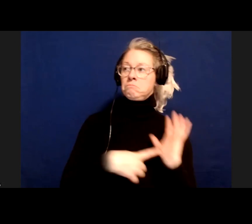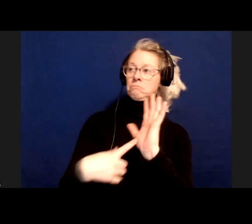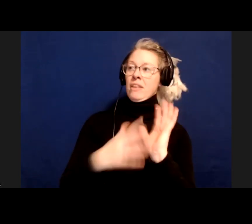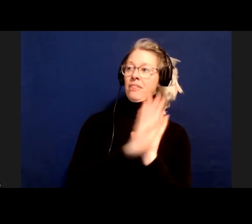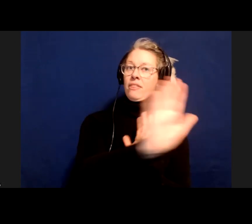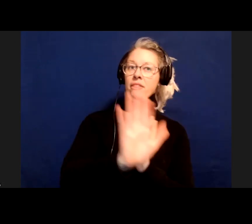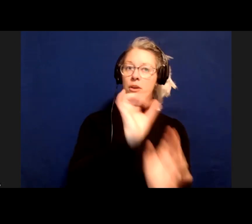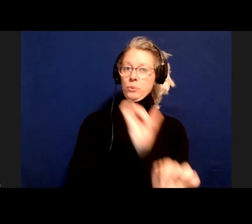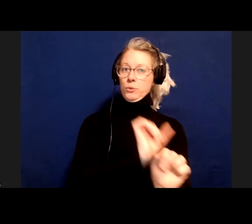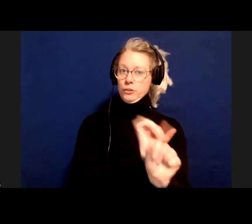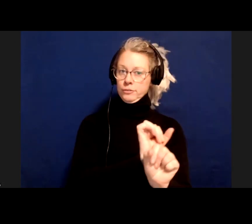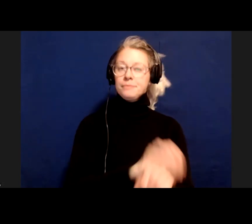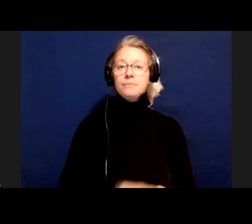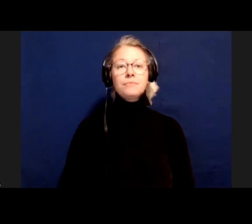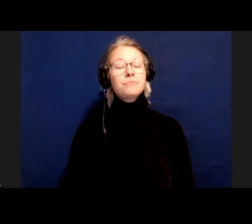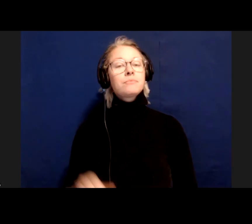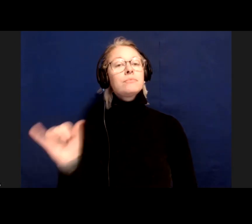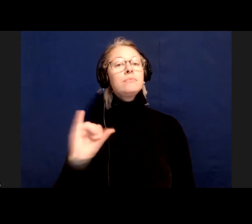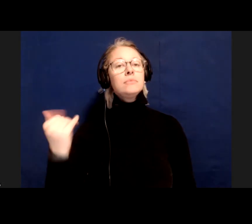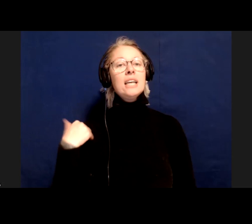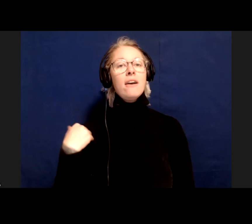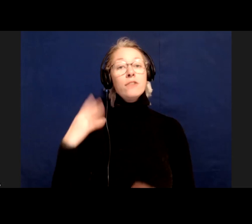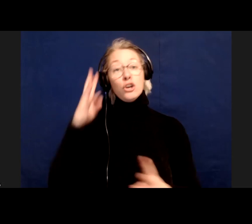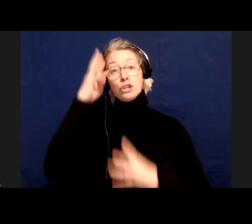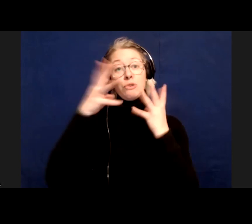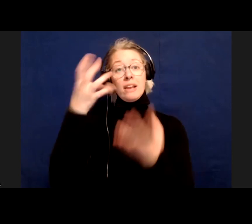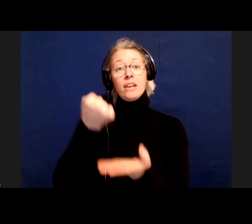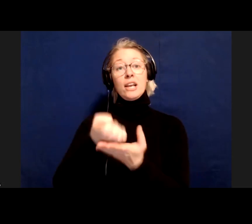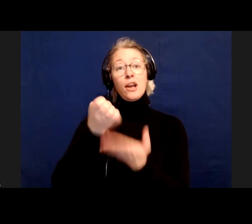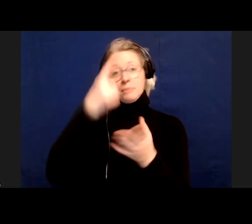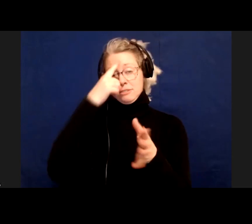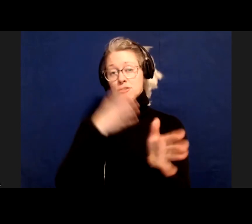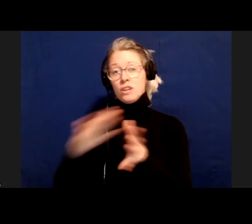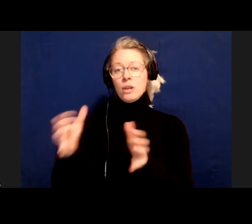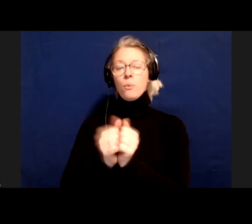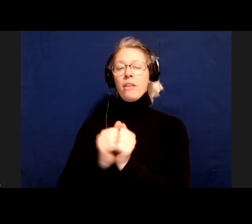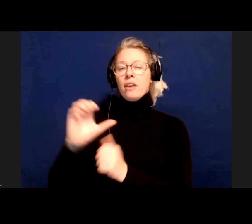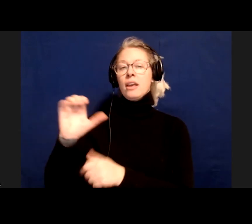We have a creative economy strategy that we're working on with Calgary Economic Development.